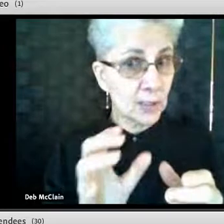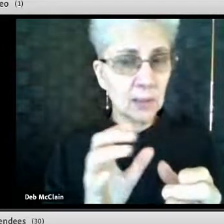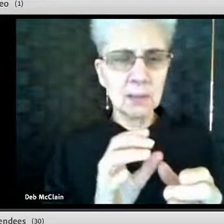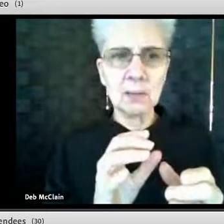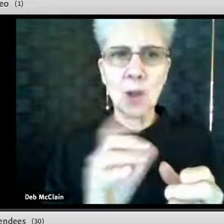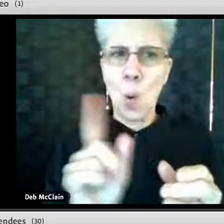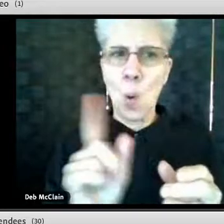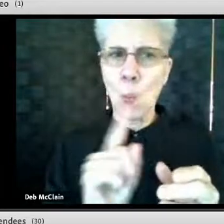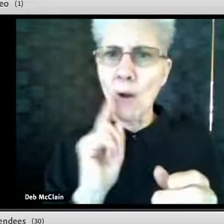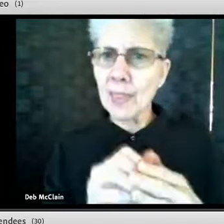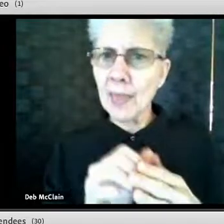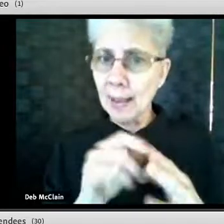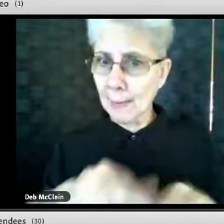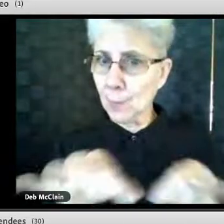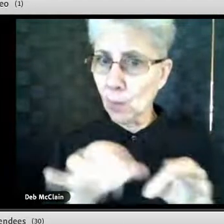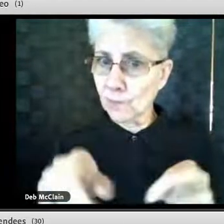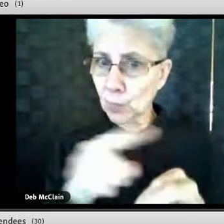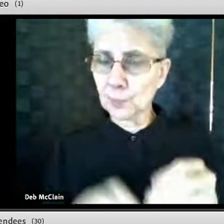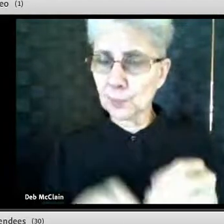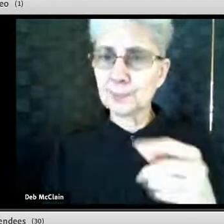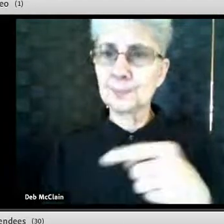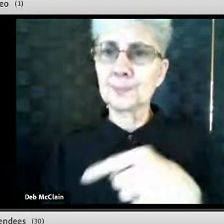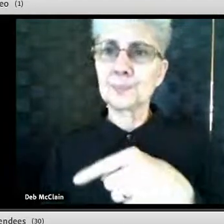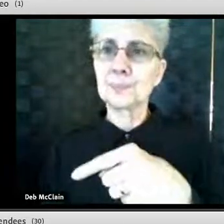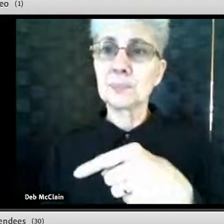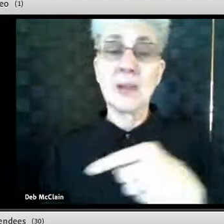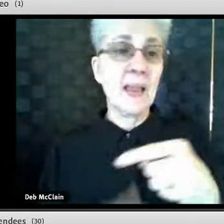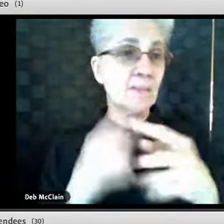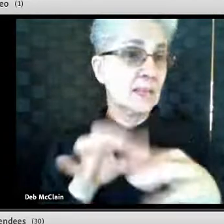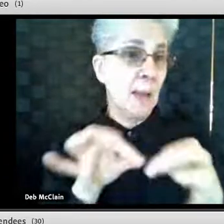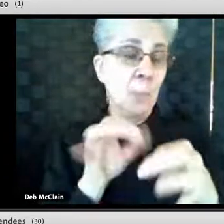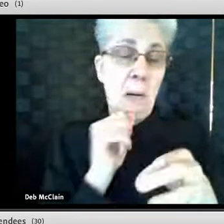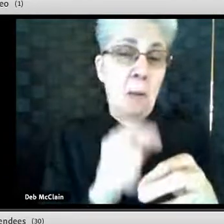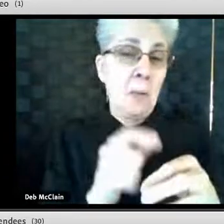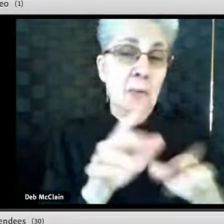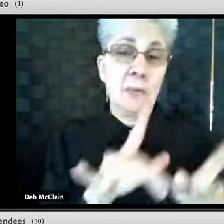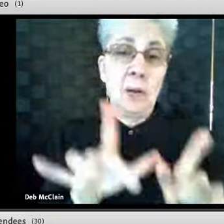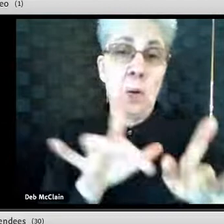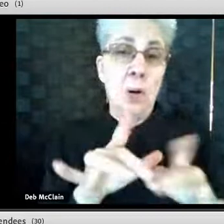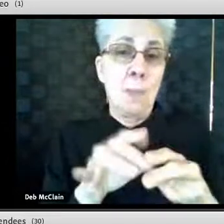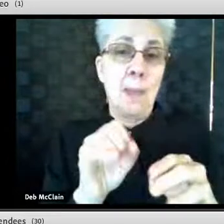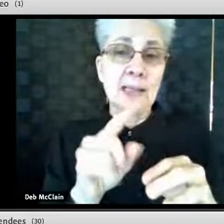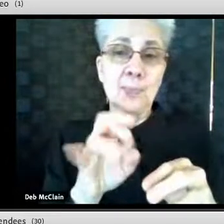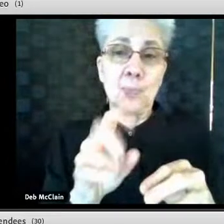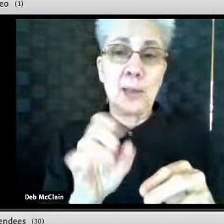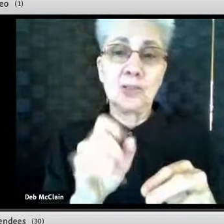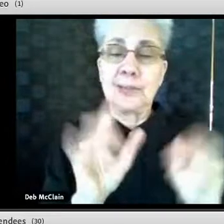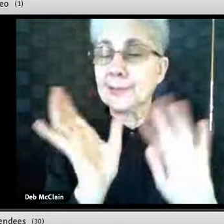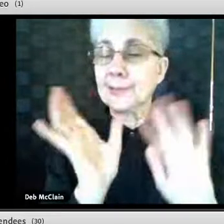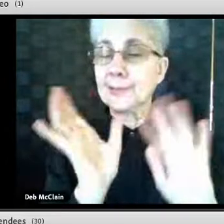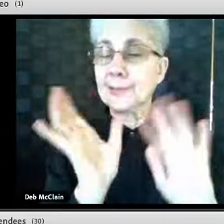are they using captioning and where they are and if that matters for you. And again, if it doesn't matter, I wouldn't even record that on my spreadsheet.